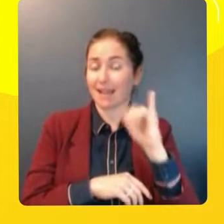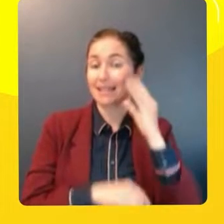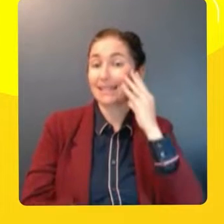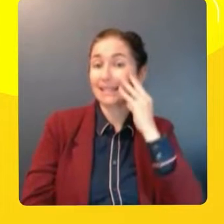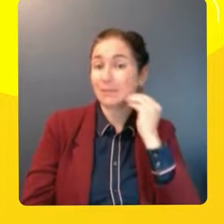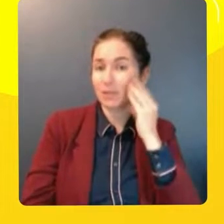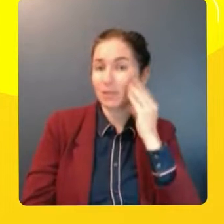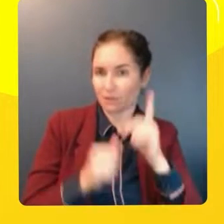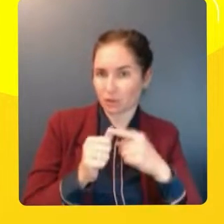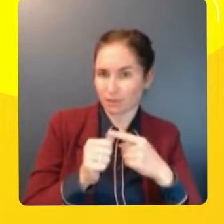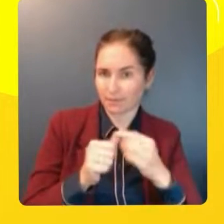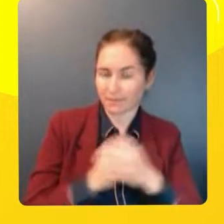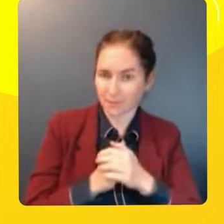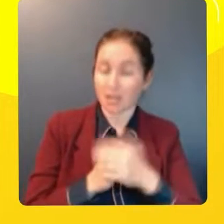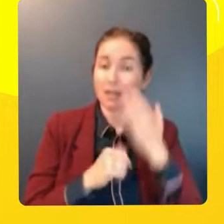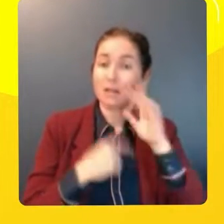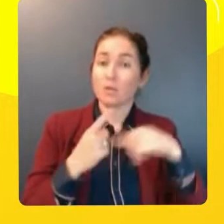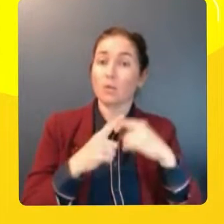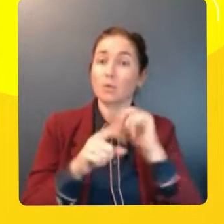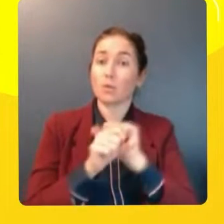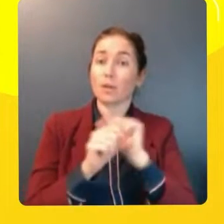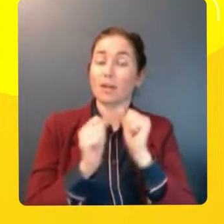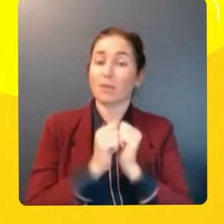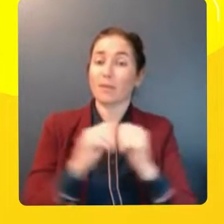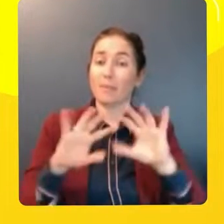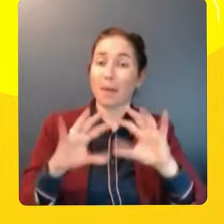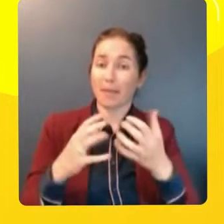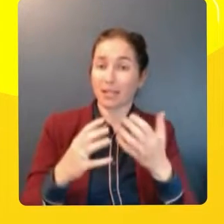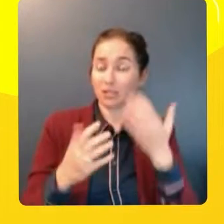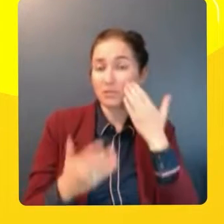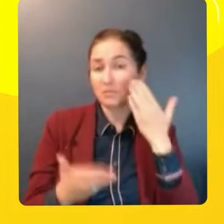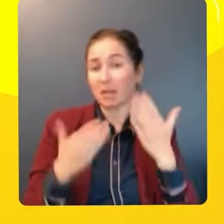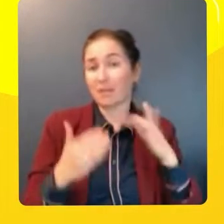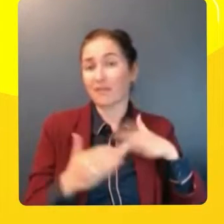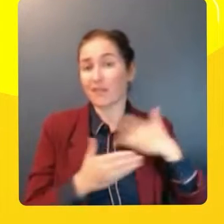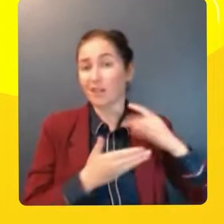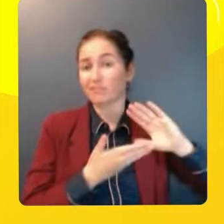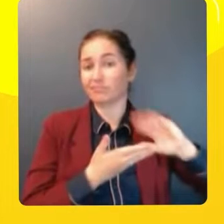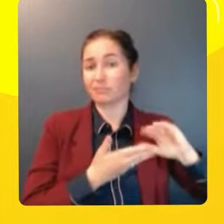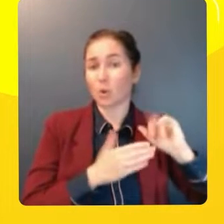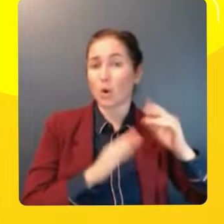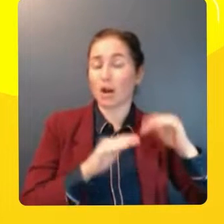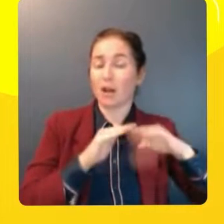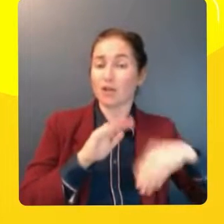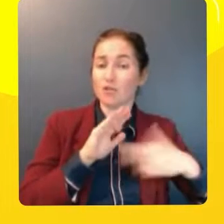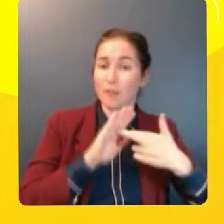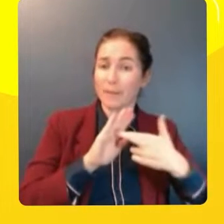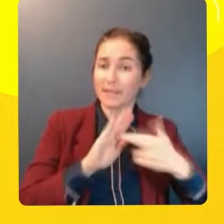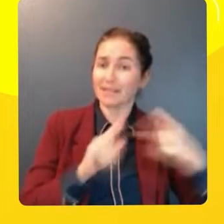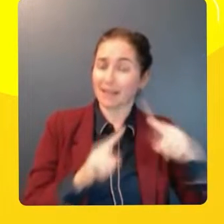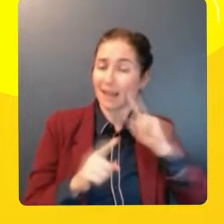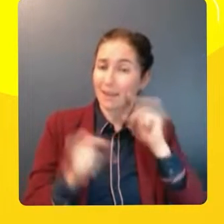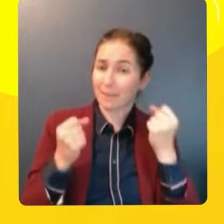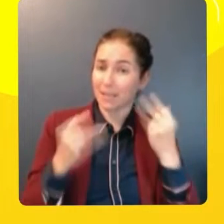because when you're working with populations that may feel marginalized or underrepresented. They in many ways that I'm speaking as